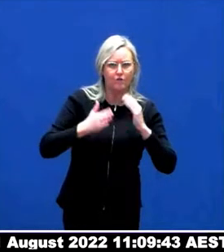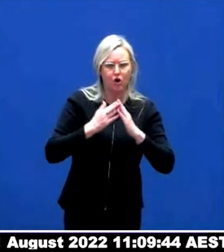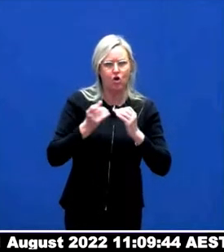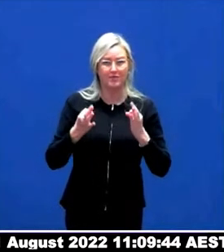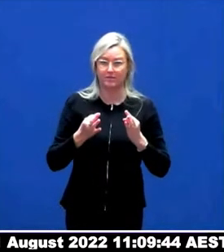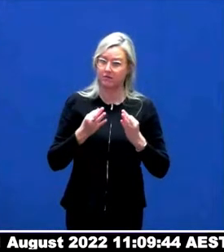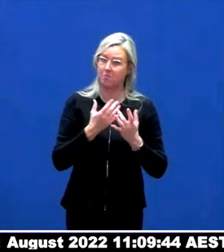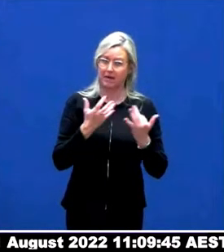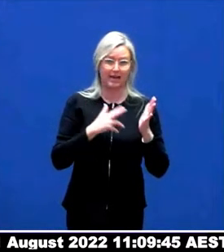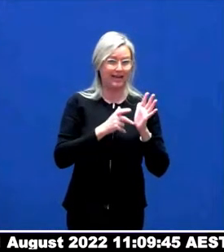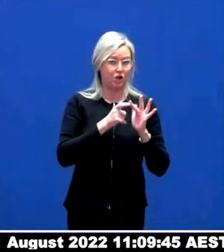participants of all people?